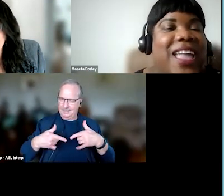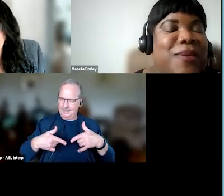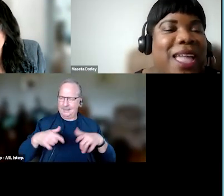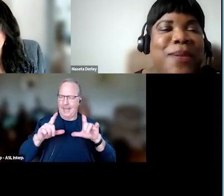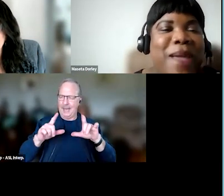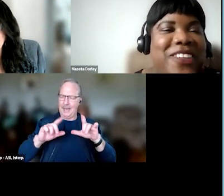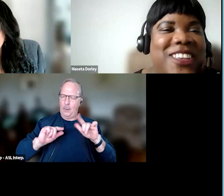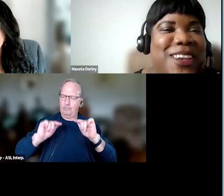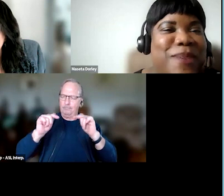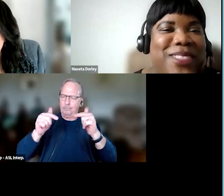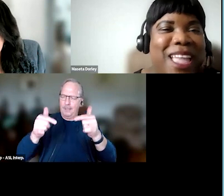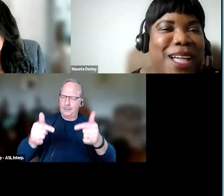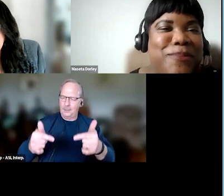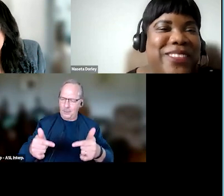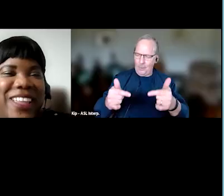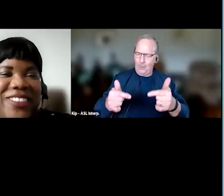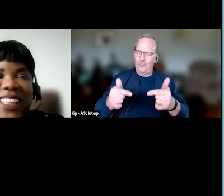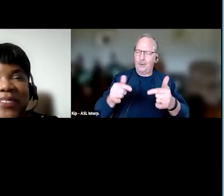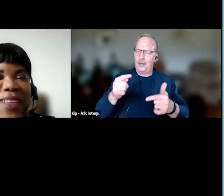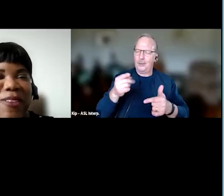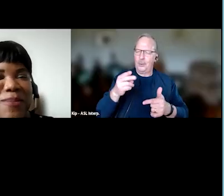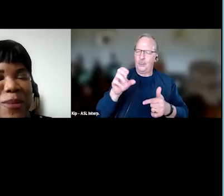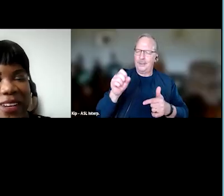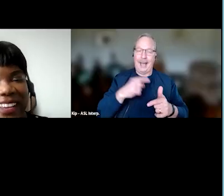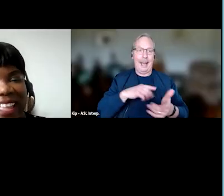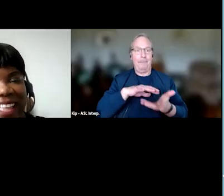I get passionate about that conversation. It's very important.